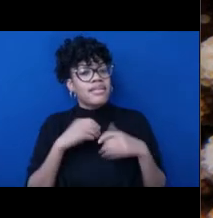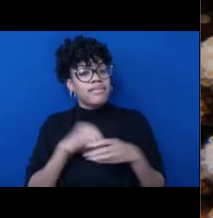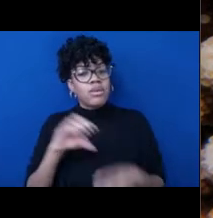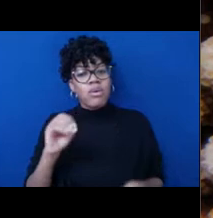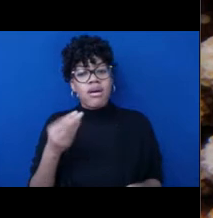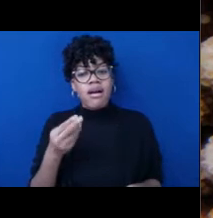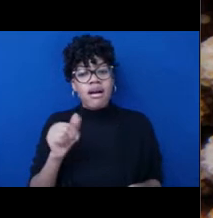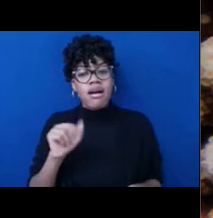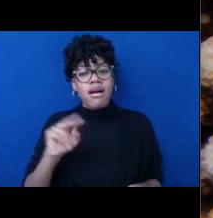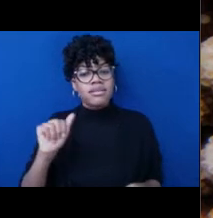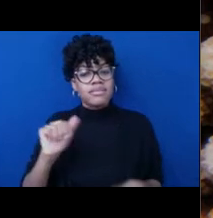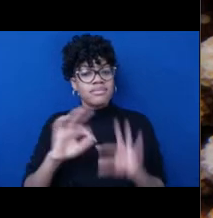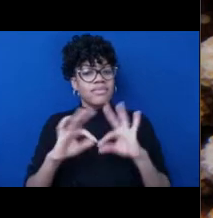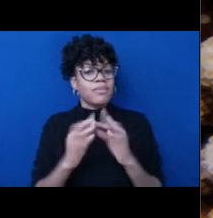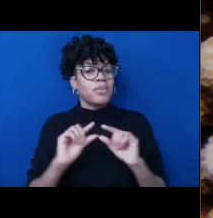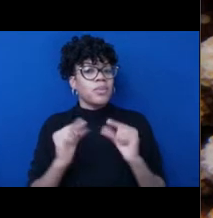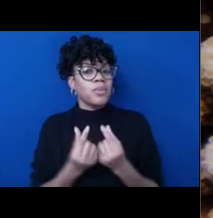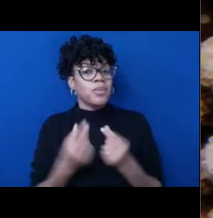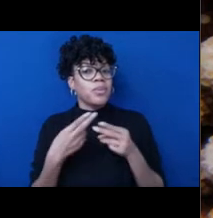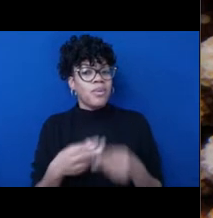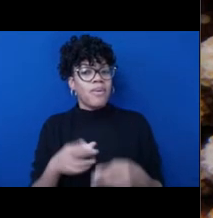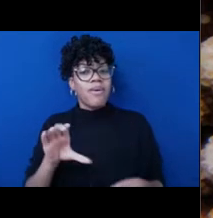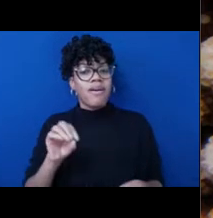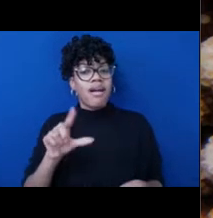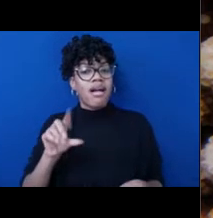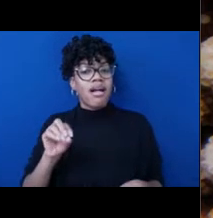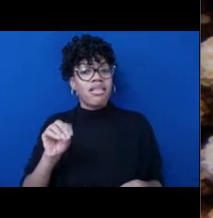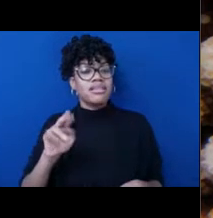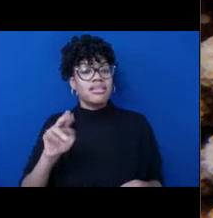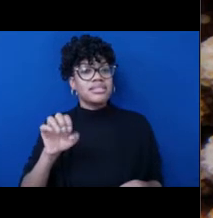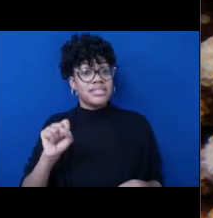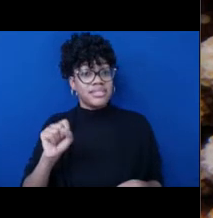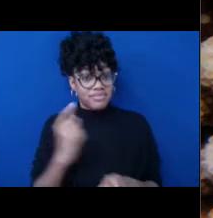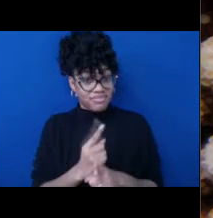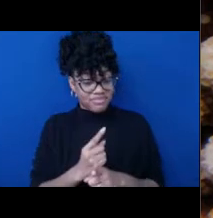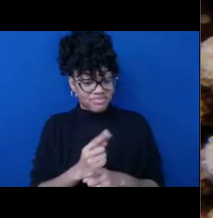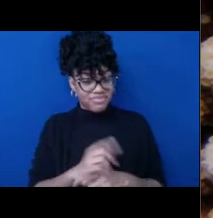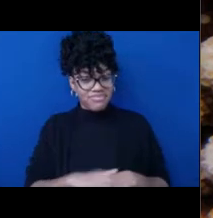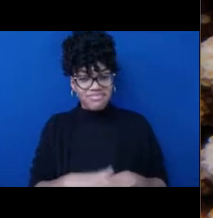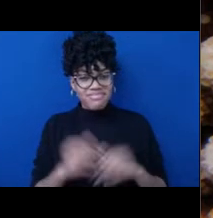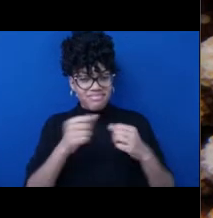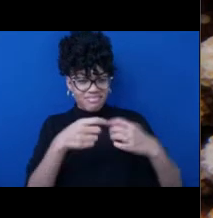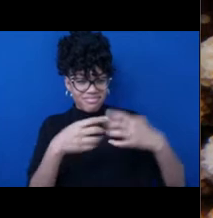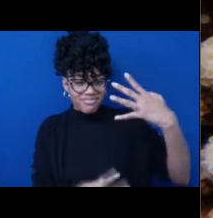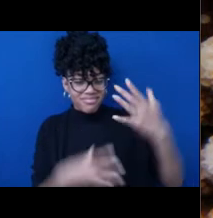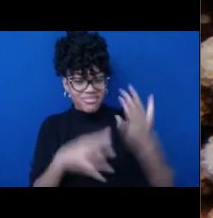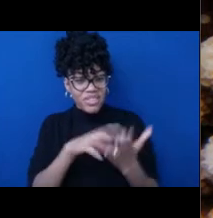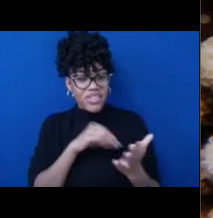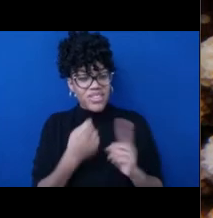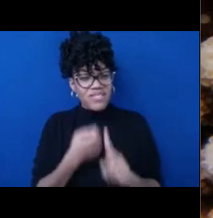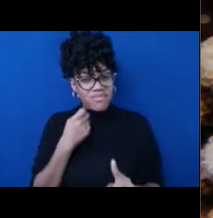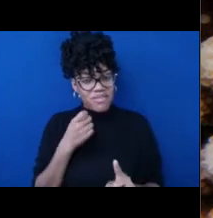called colonies. So much things that we have learned from our short time together.